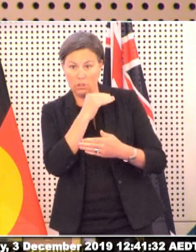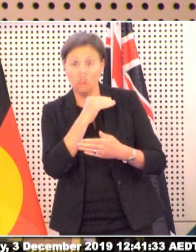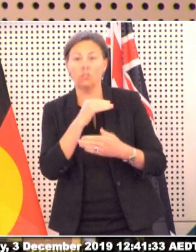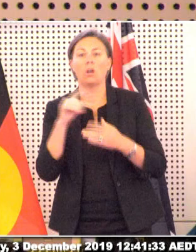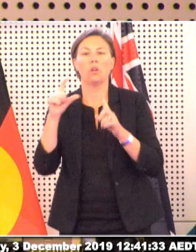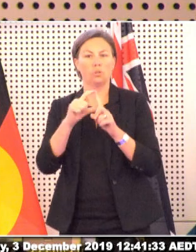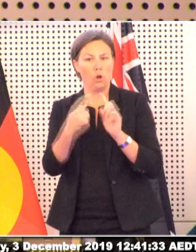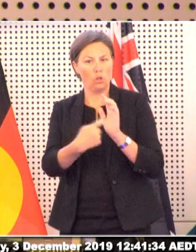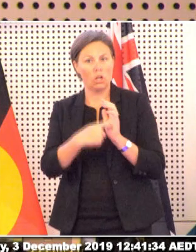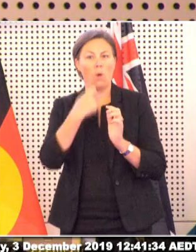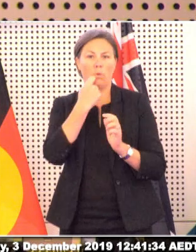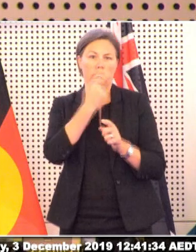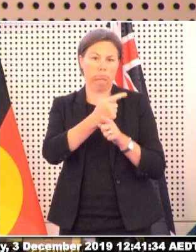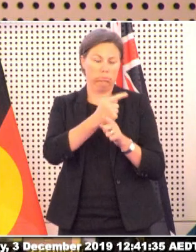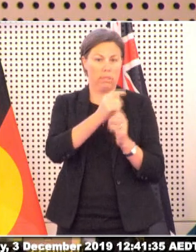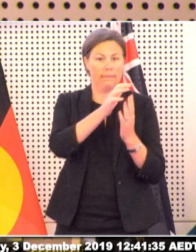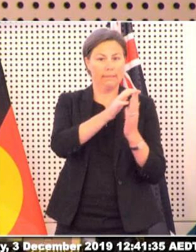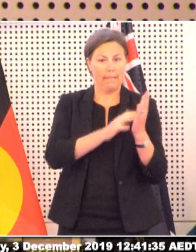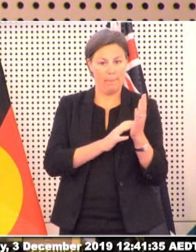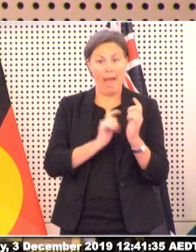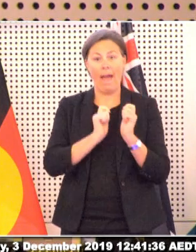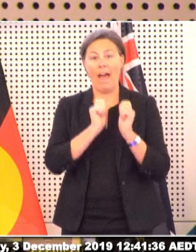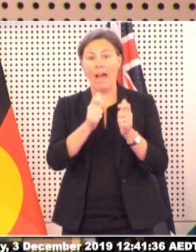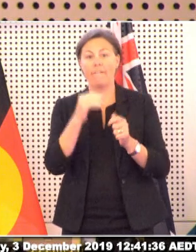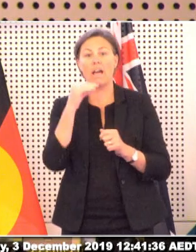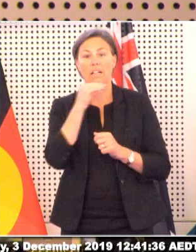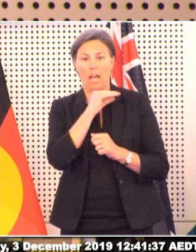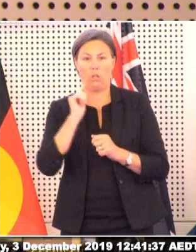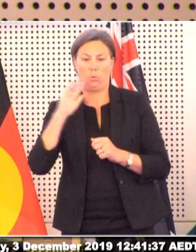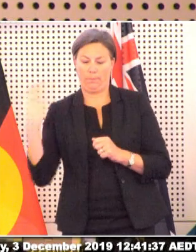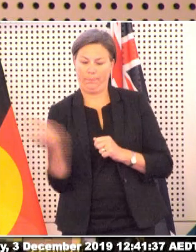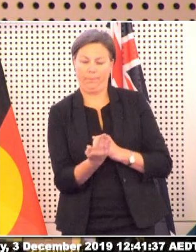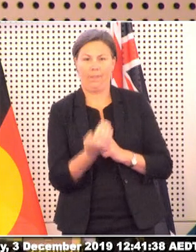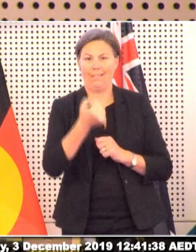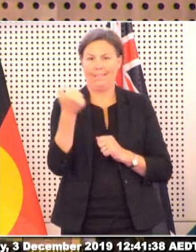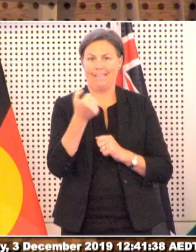So we can make sure 16A is available to you over the adjournment.